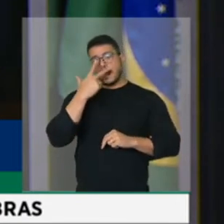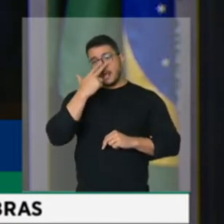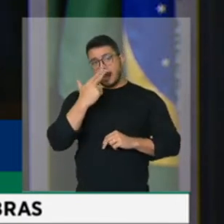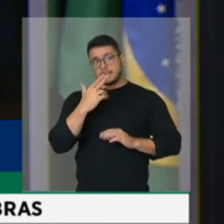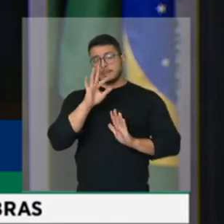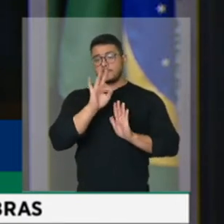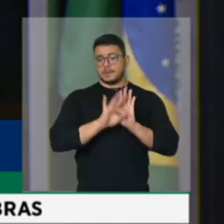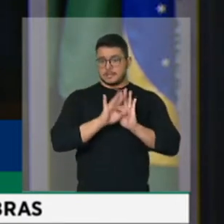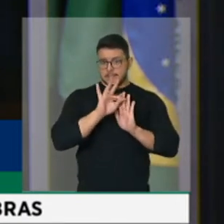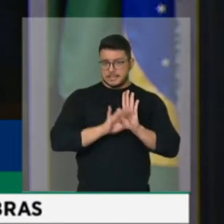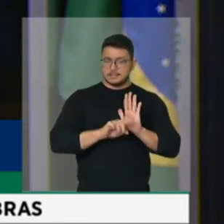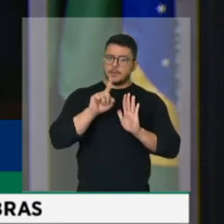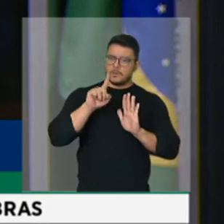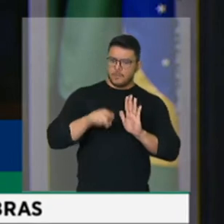NÃO VAI TER QUEM GARANTA A